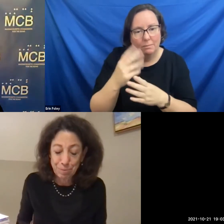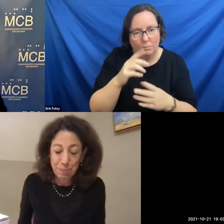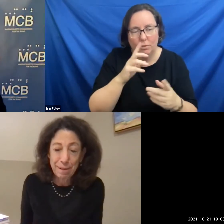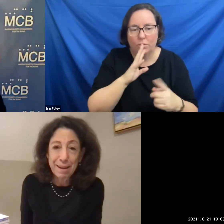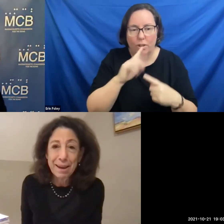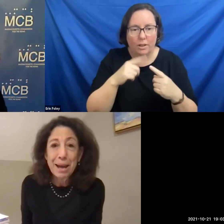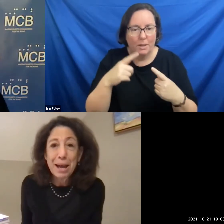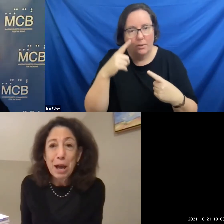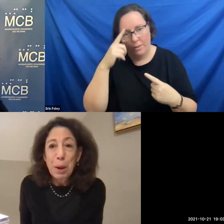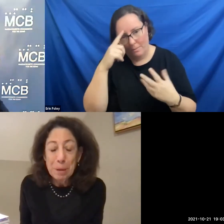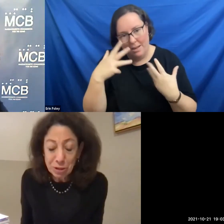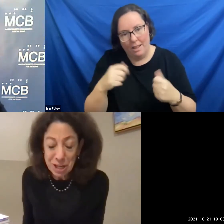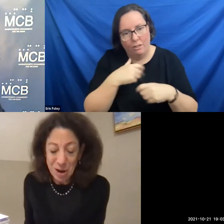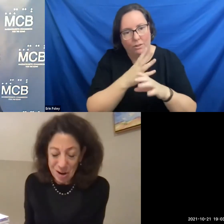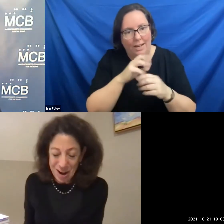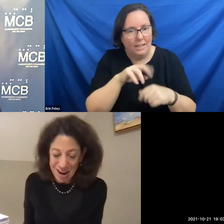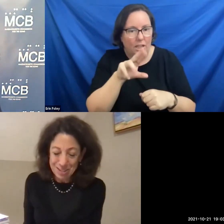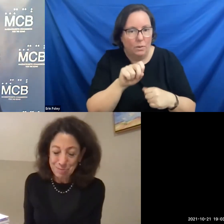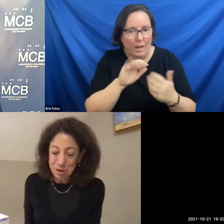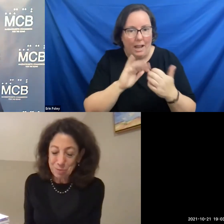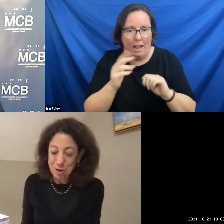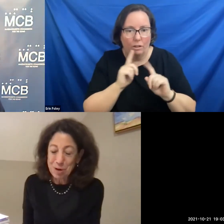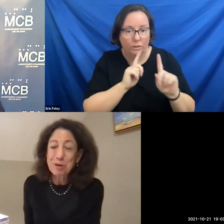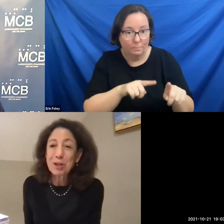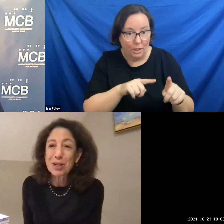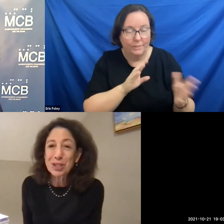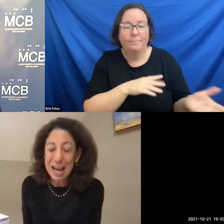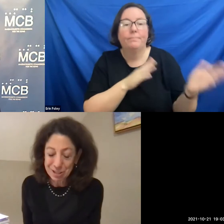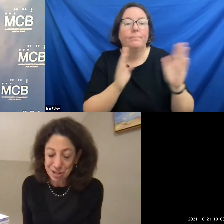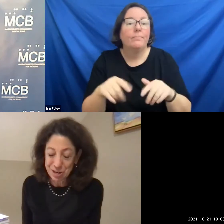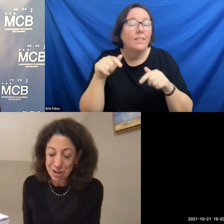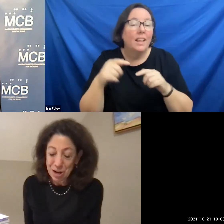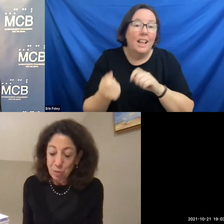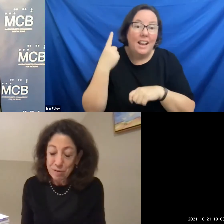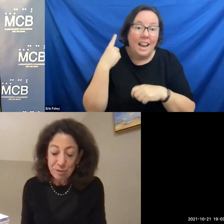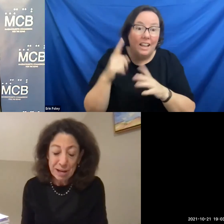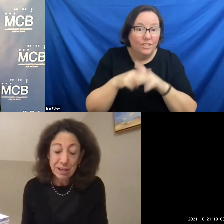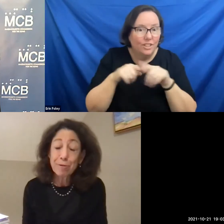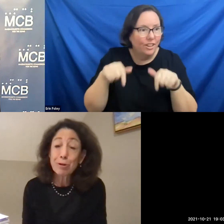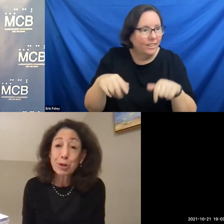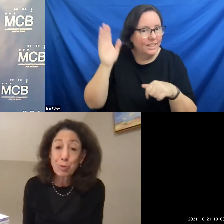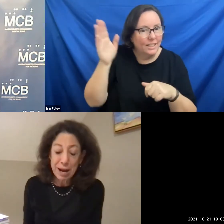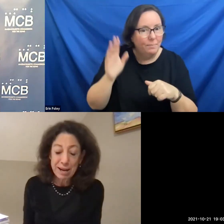Building on our speaker program we launched last year, we've invited a diverse array